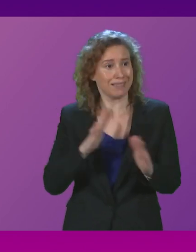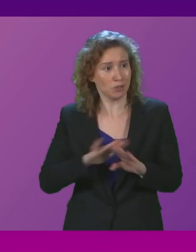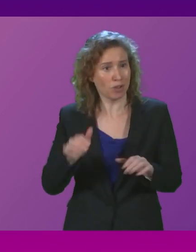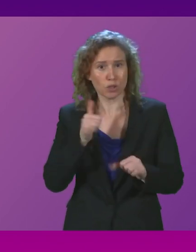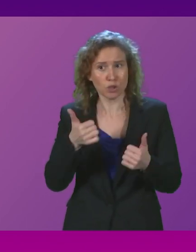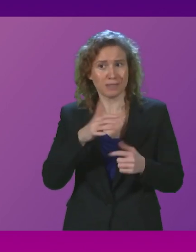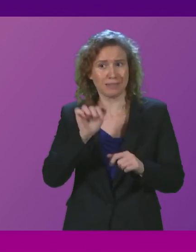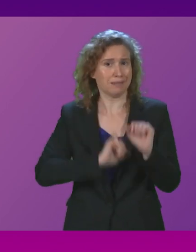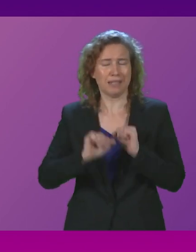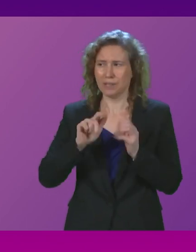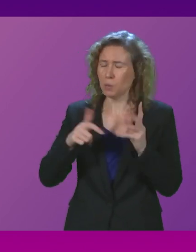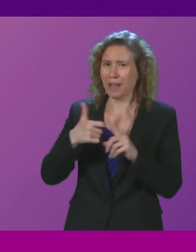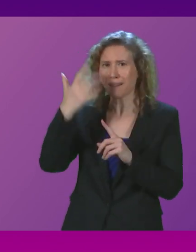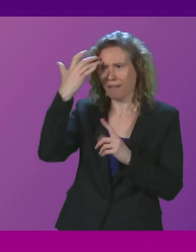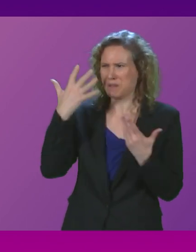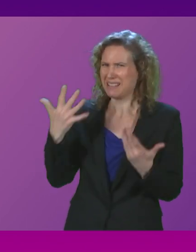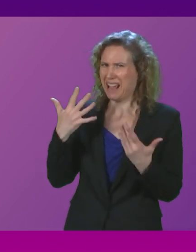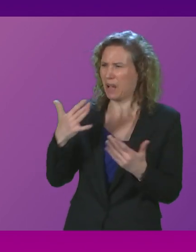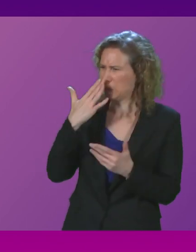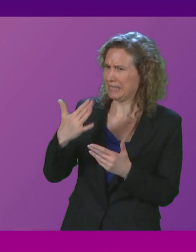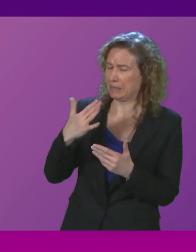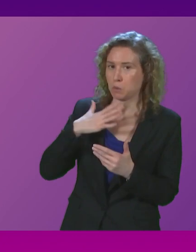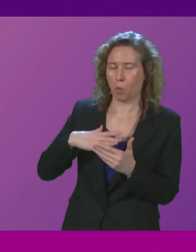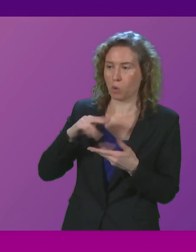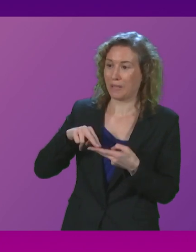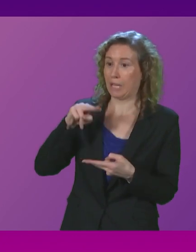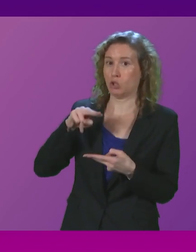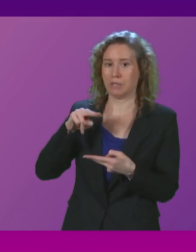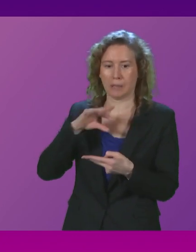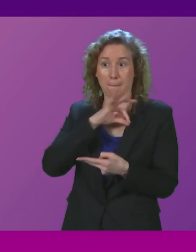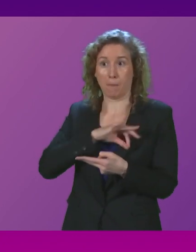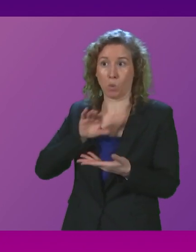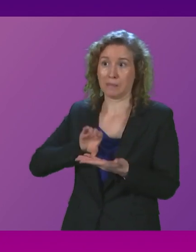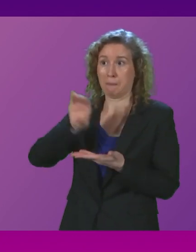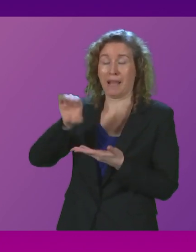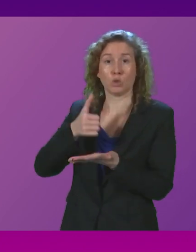The UK Government now seems to want to increase the bonuses that are paid to bankers, while